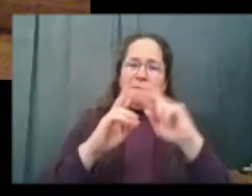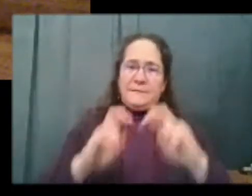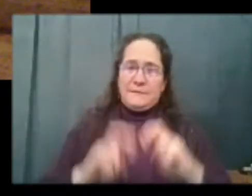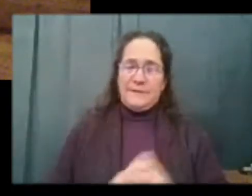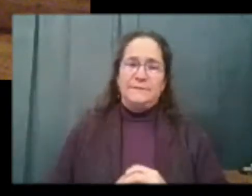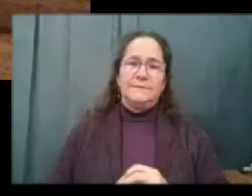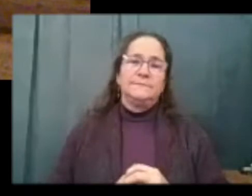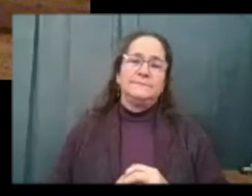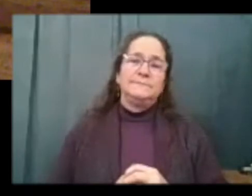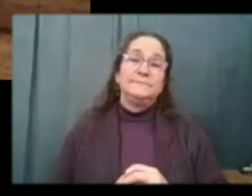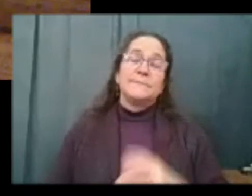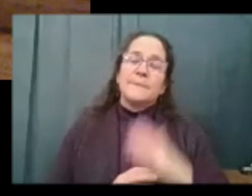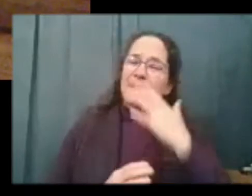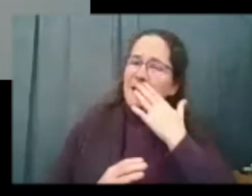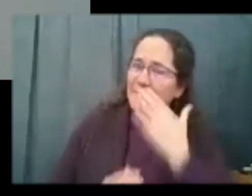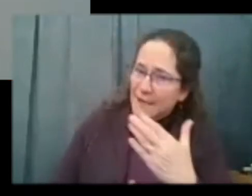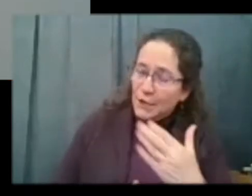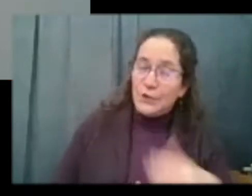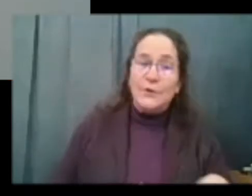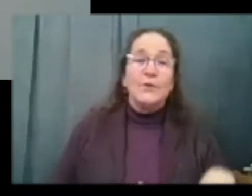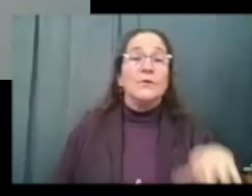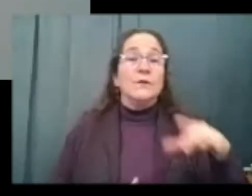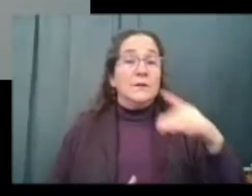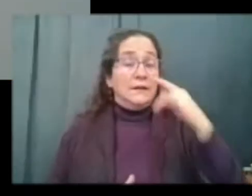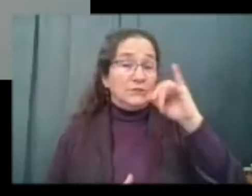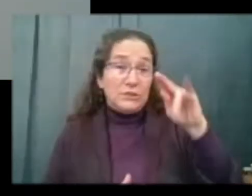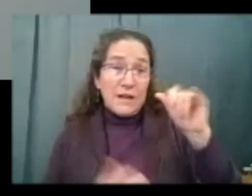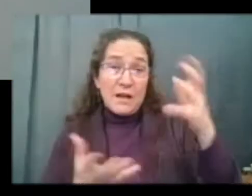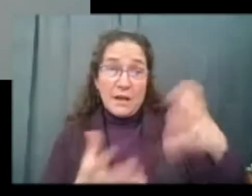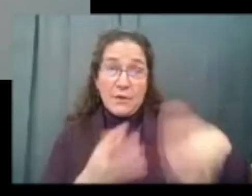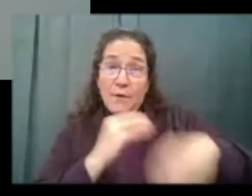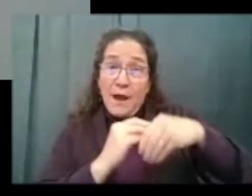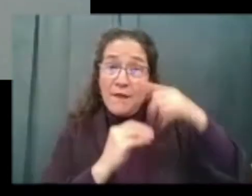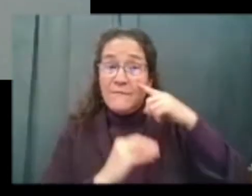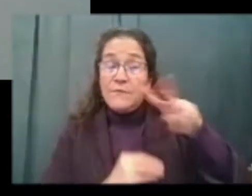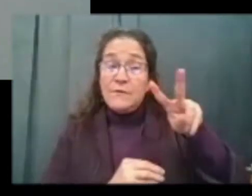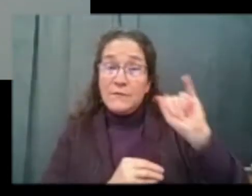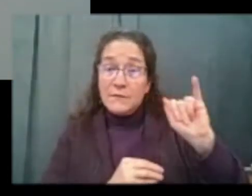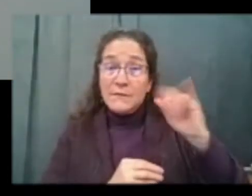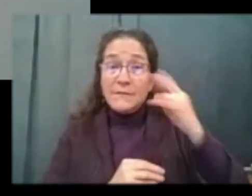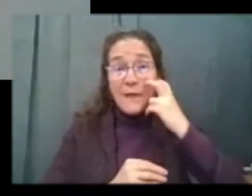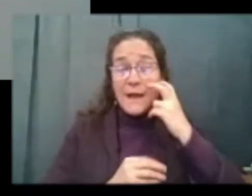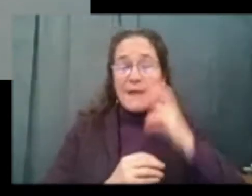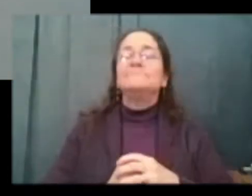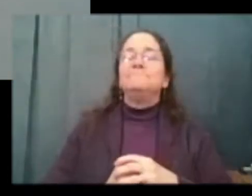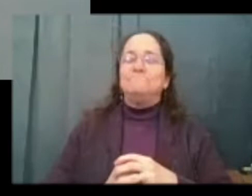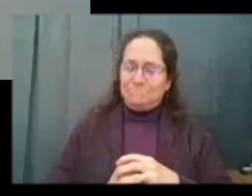who are blind and visually impaired? Sure, I have some learners that might use objects or tangible symbols